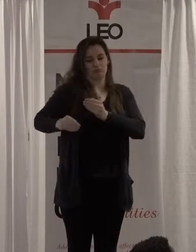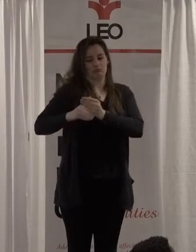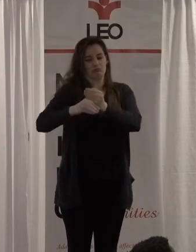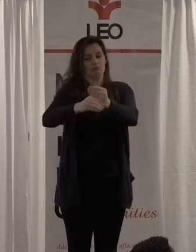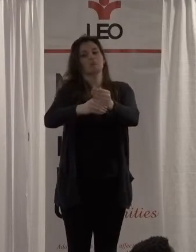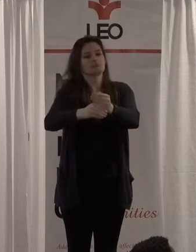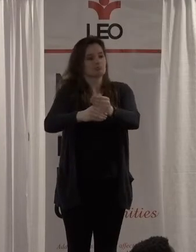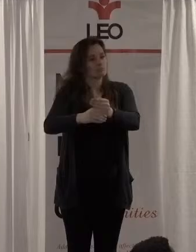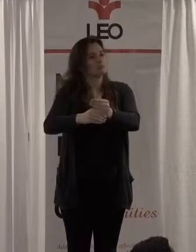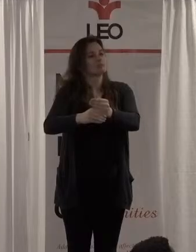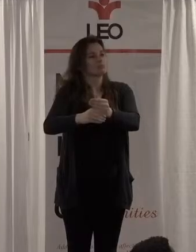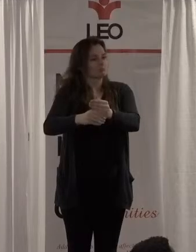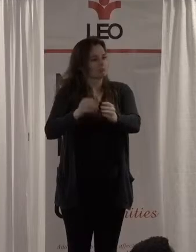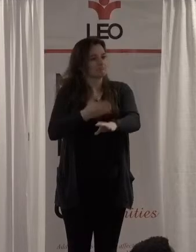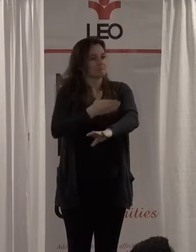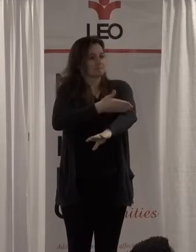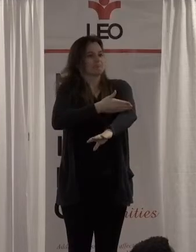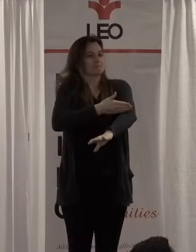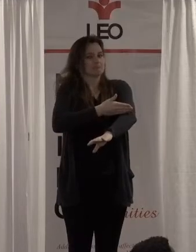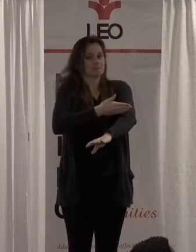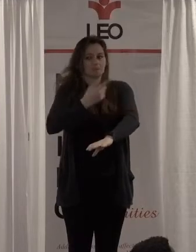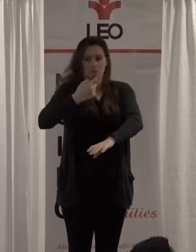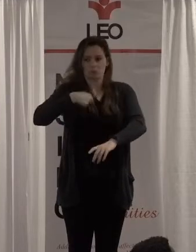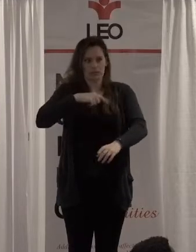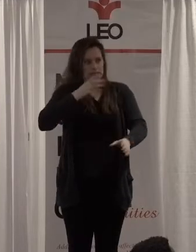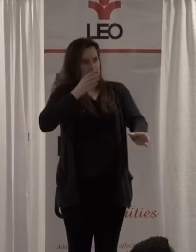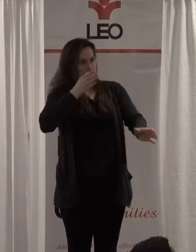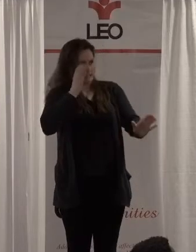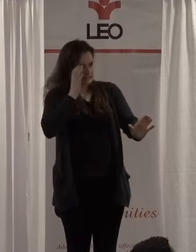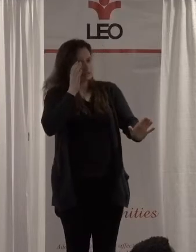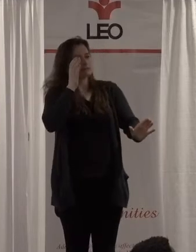AND AS WE WORK TOWARDS CONTINUOUS IMPROVEMENT.